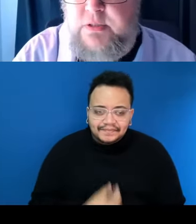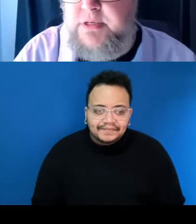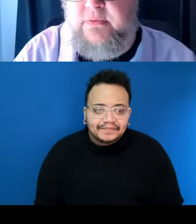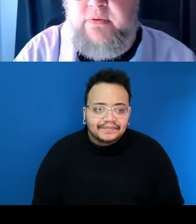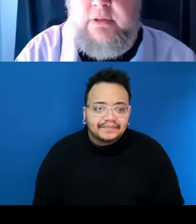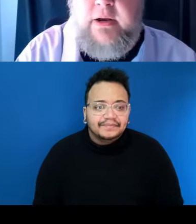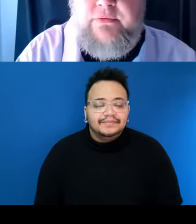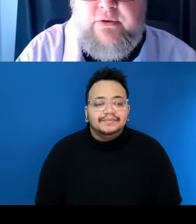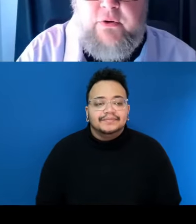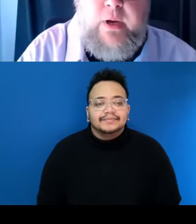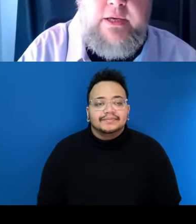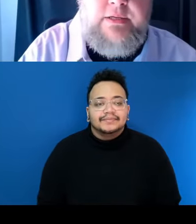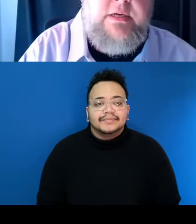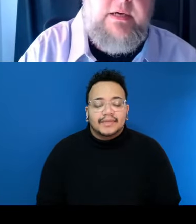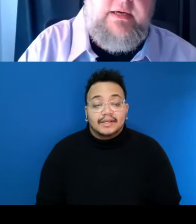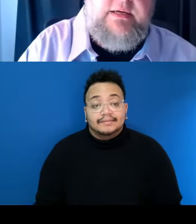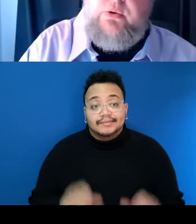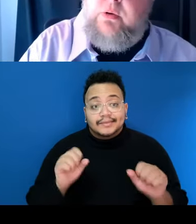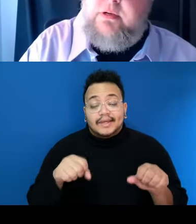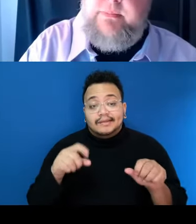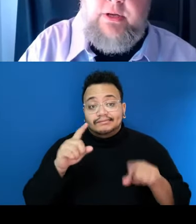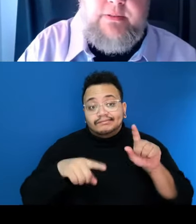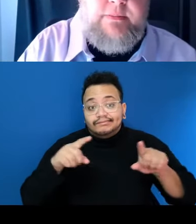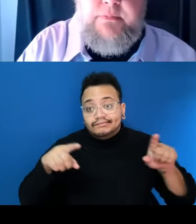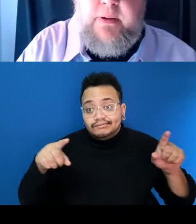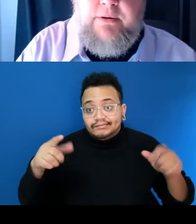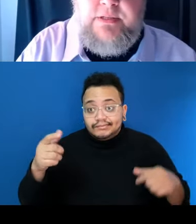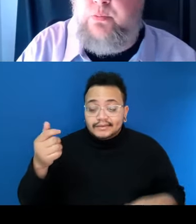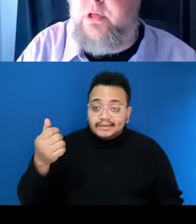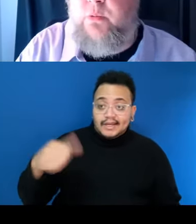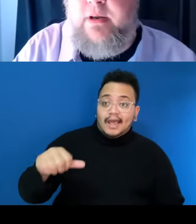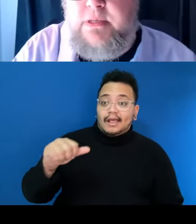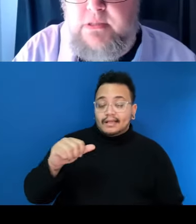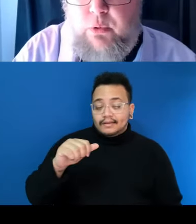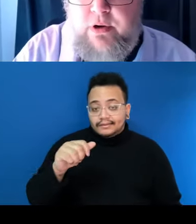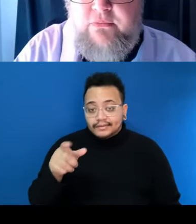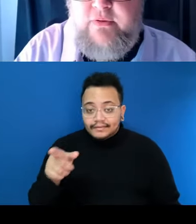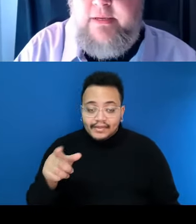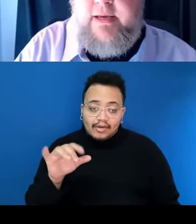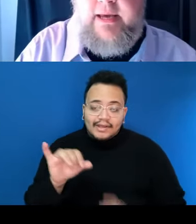express itself in a lot of different ways. So, sometimes parents really want to be supportive